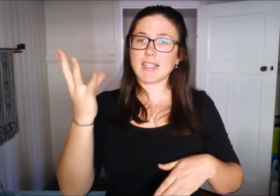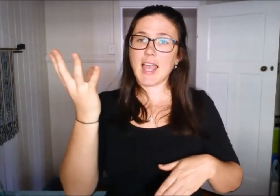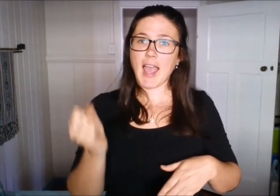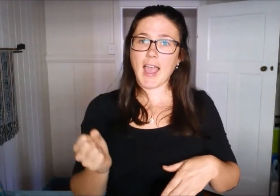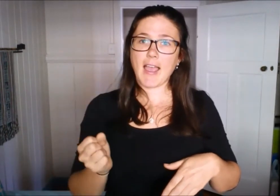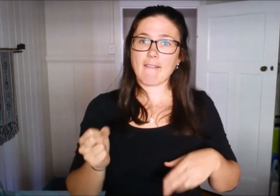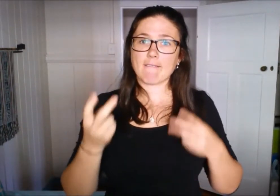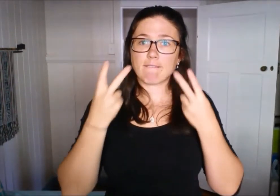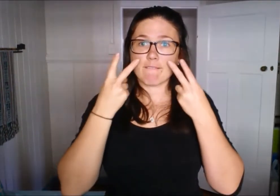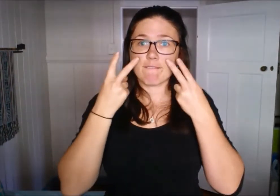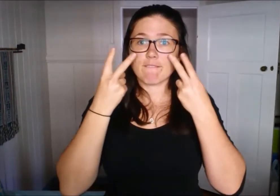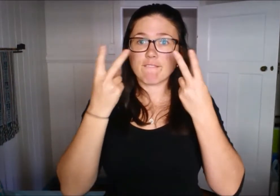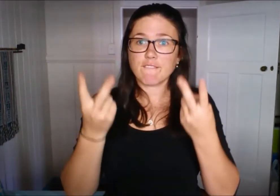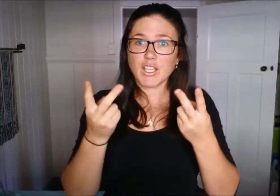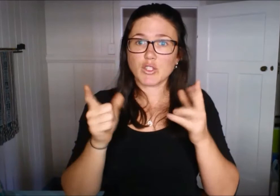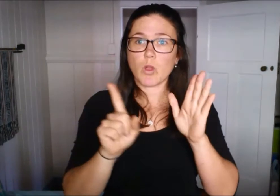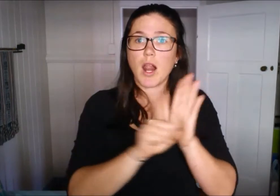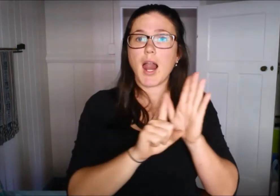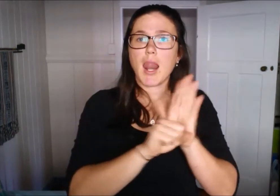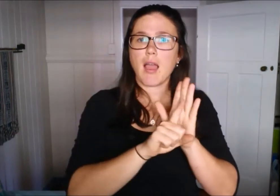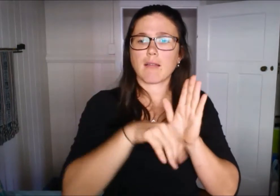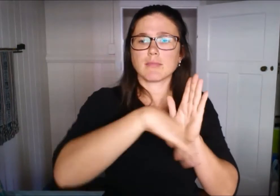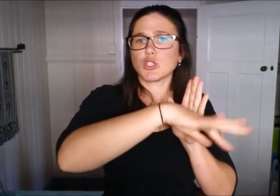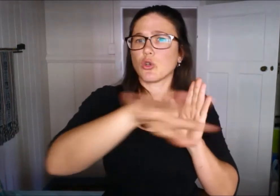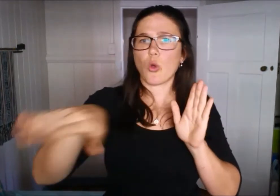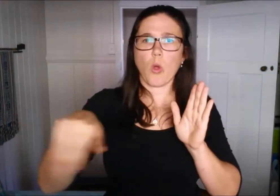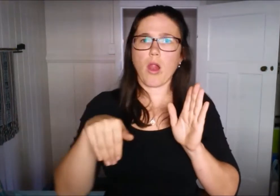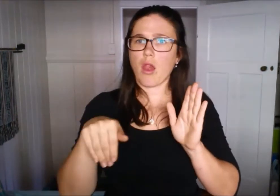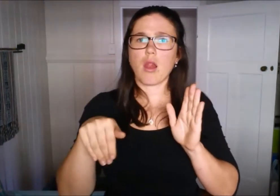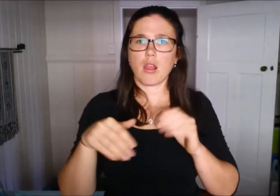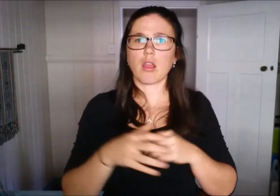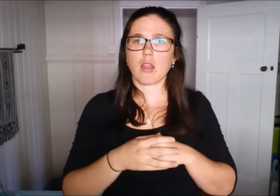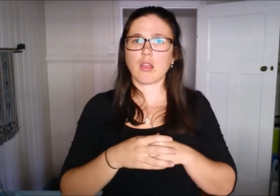to have visual alarms as standard.